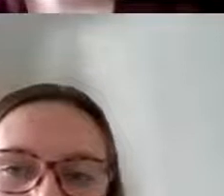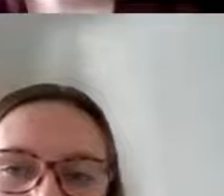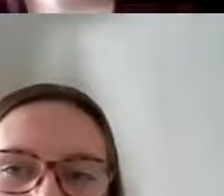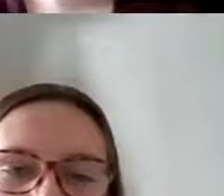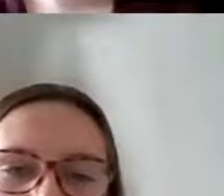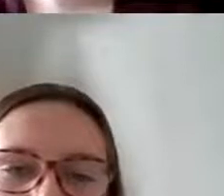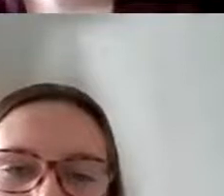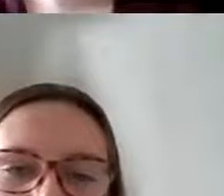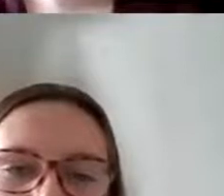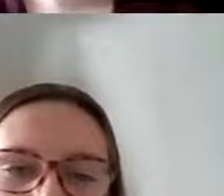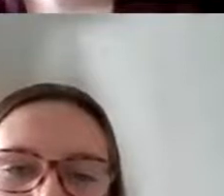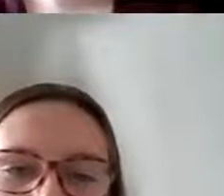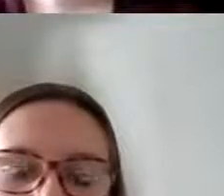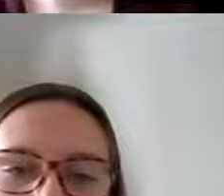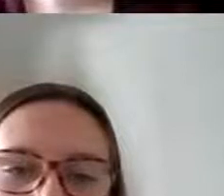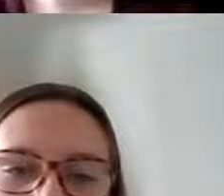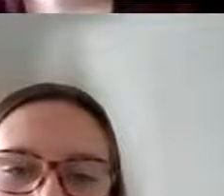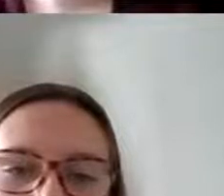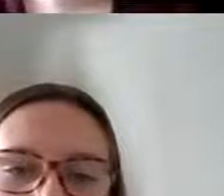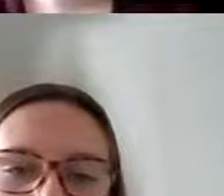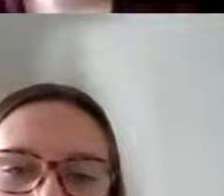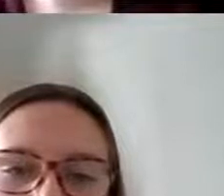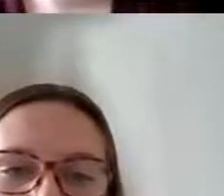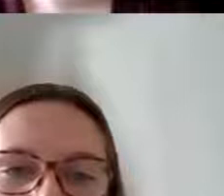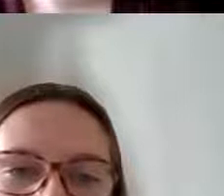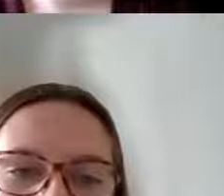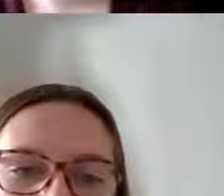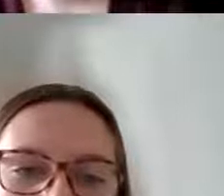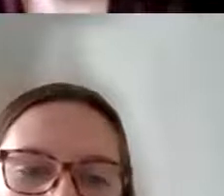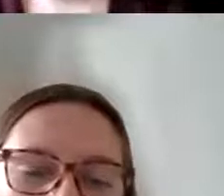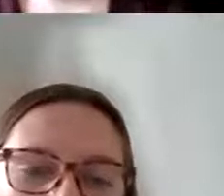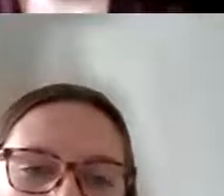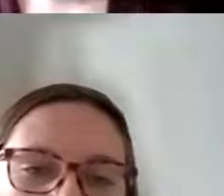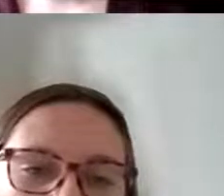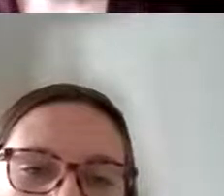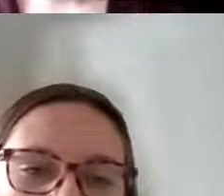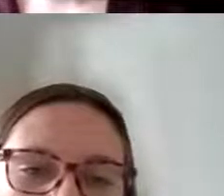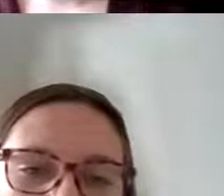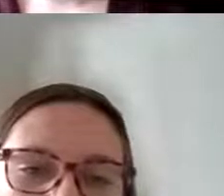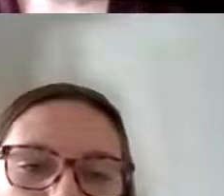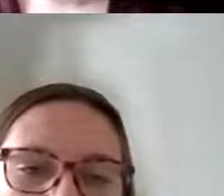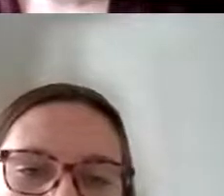um conserving the natural landscape but also what you'll see here today through the Arts as well.